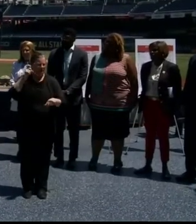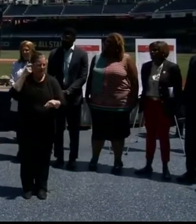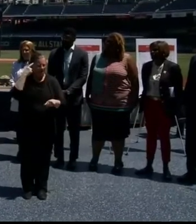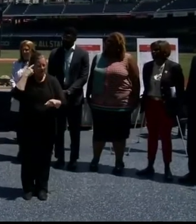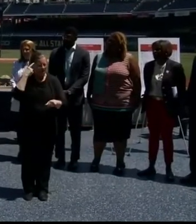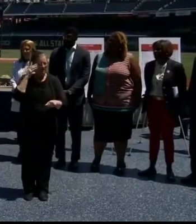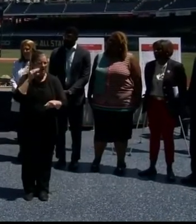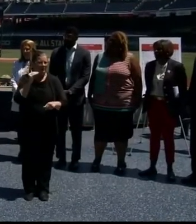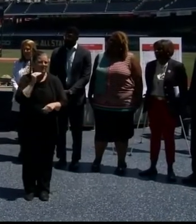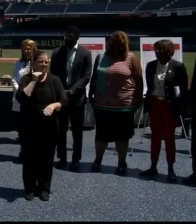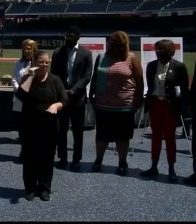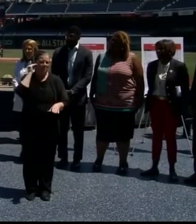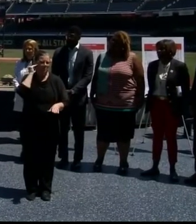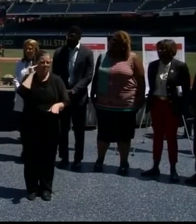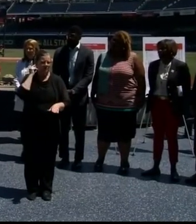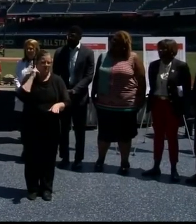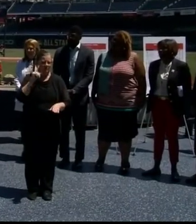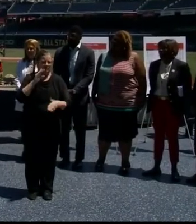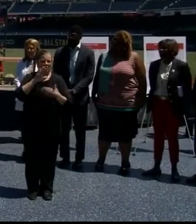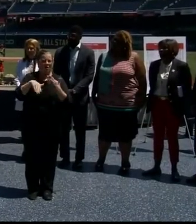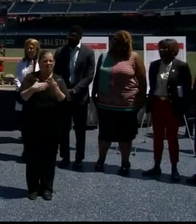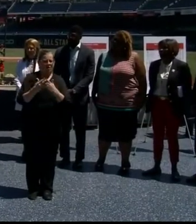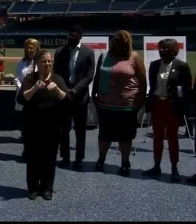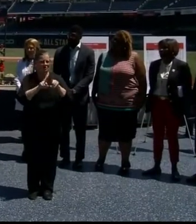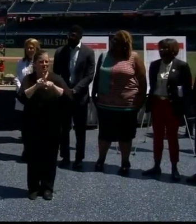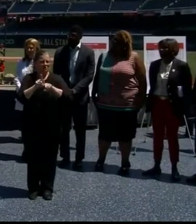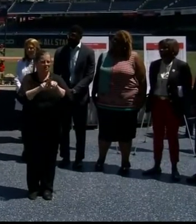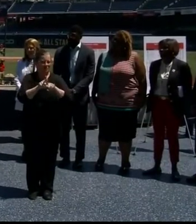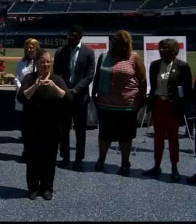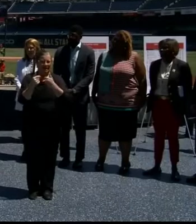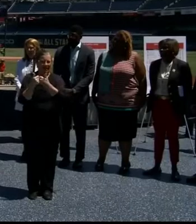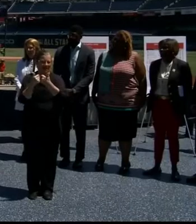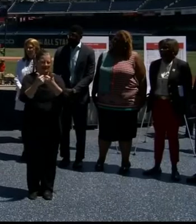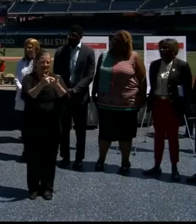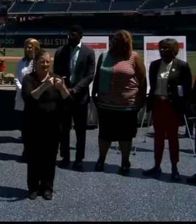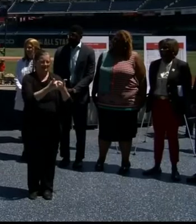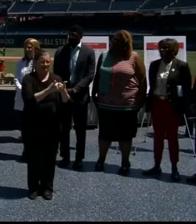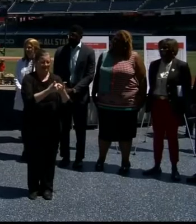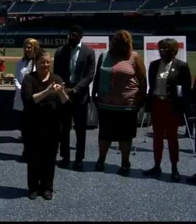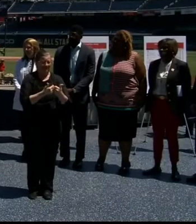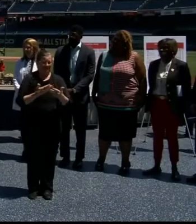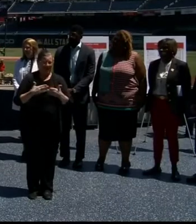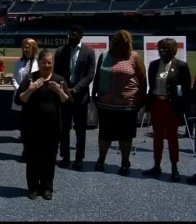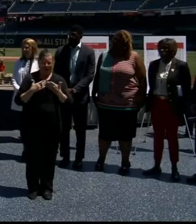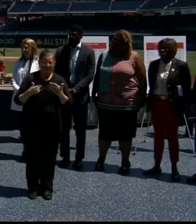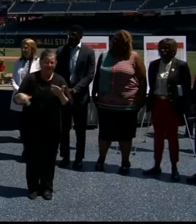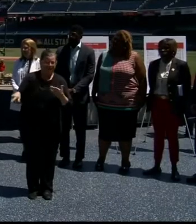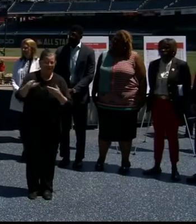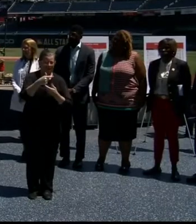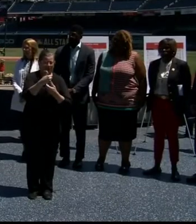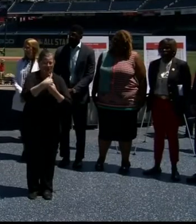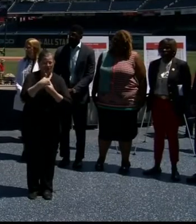I AM PLEASED TO BE JOINED BY MEMBERS OF MY TEAM TO PROVIDE AN UPDATE TO D.C.